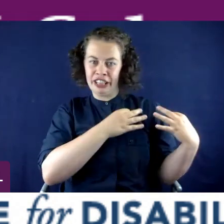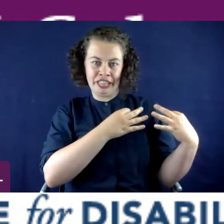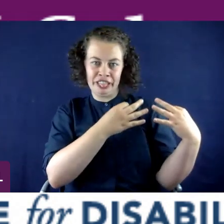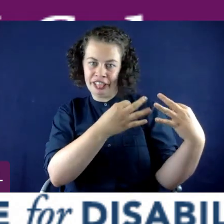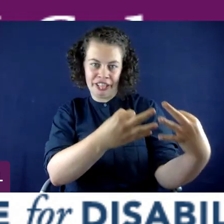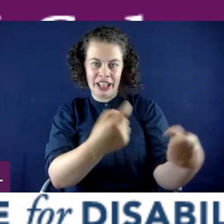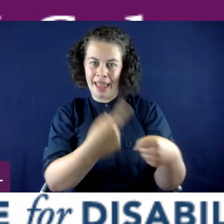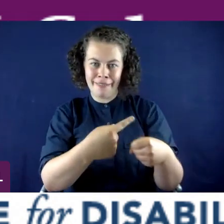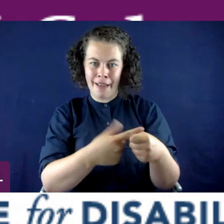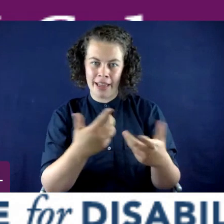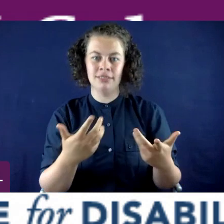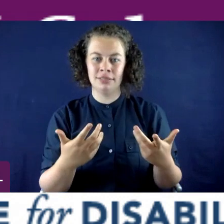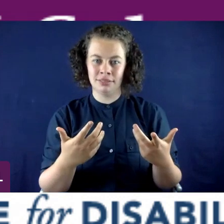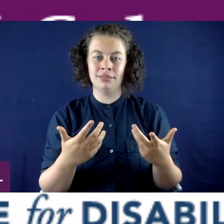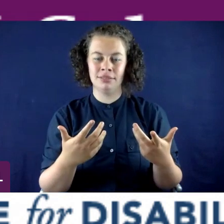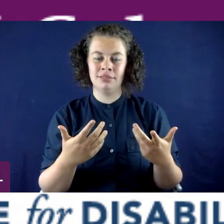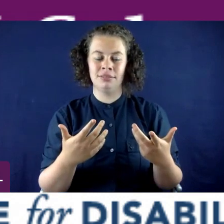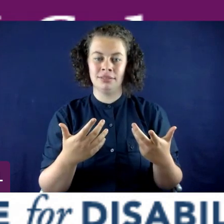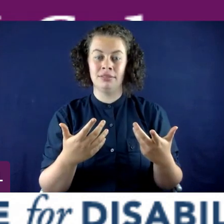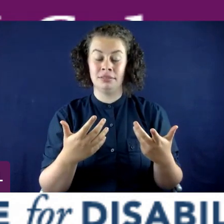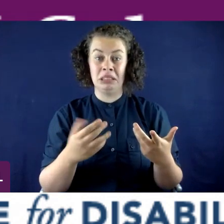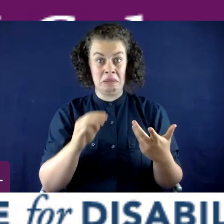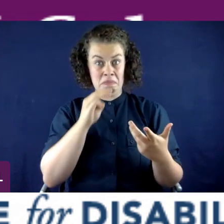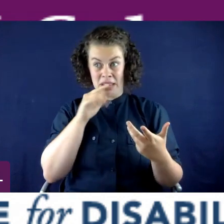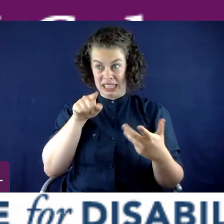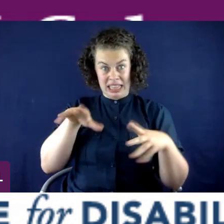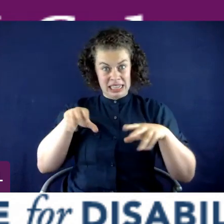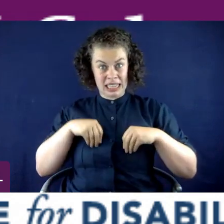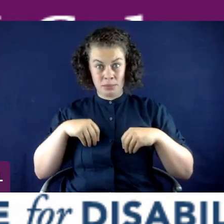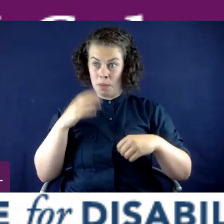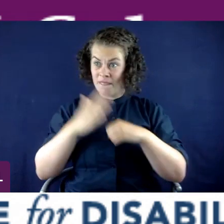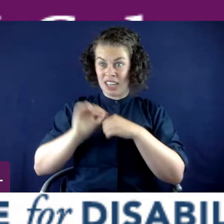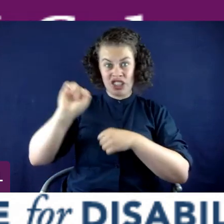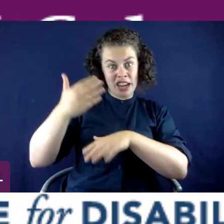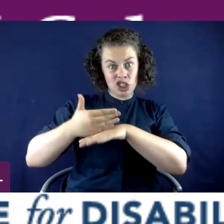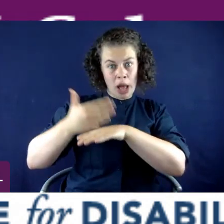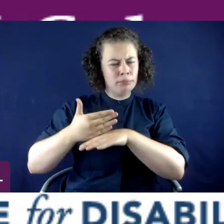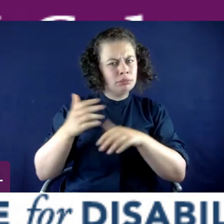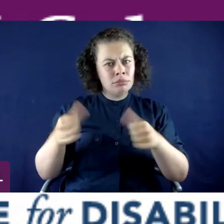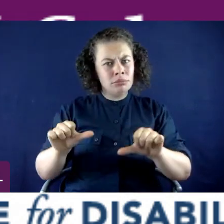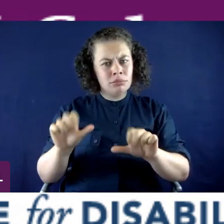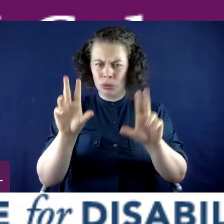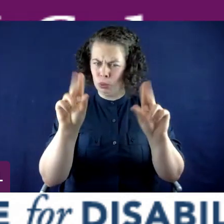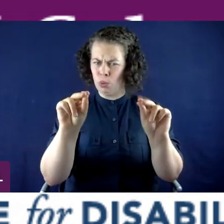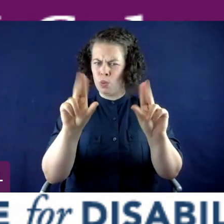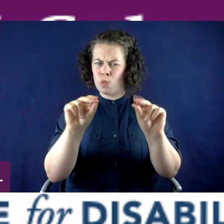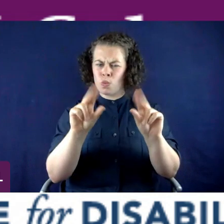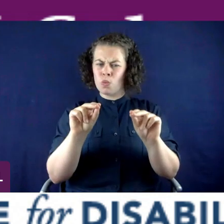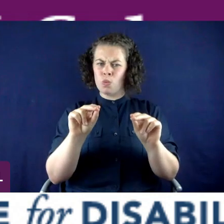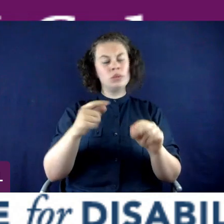something that should be acceptable , and I agree that this is a time for us to push